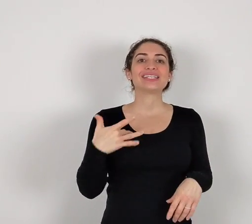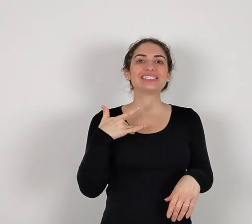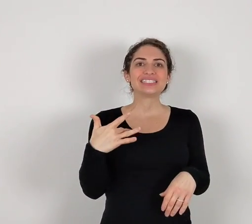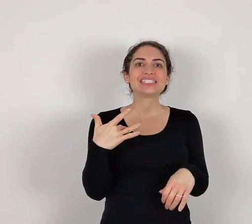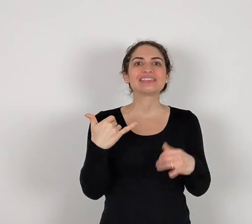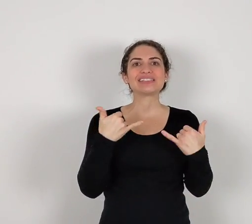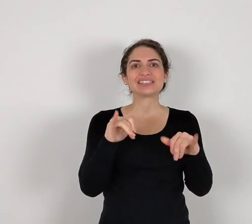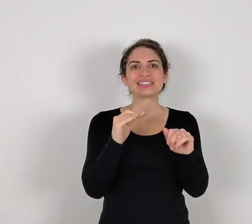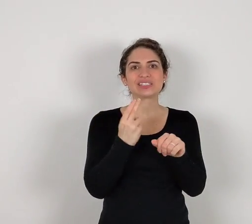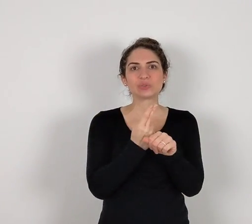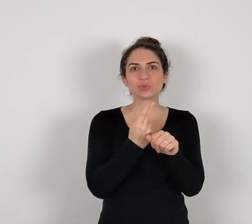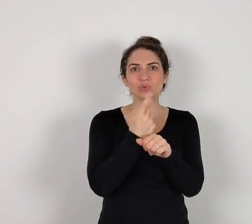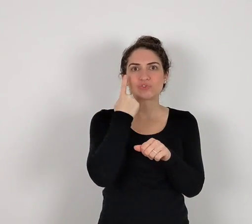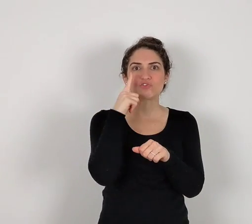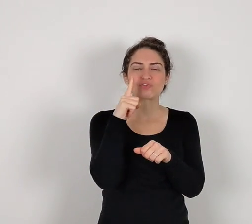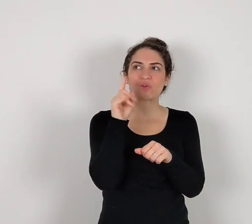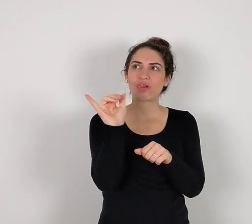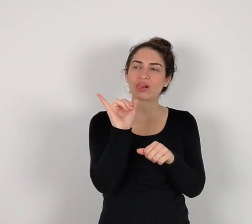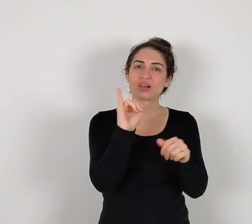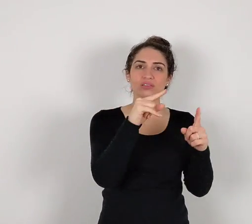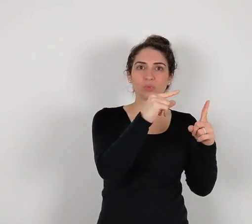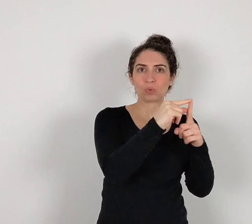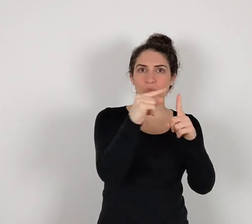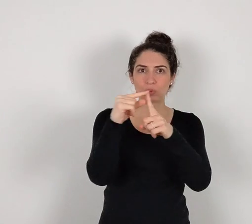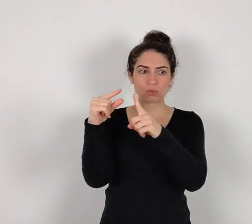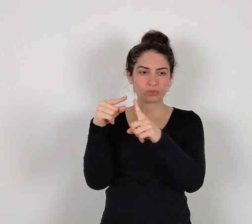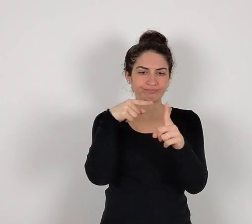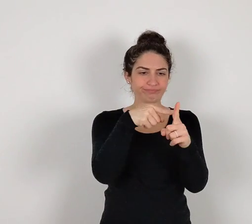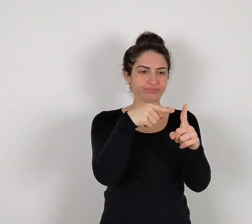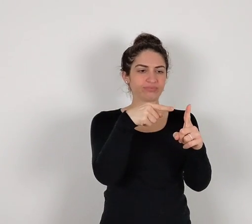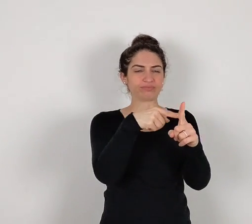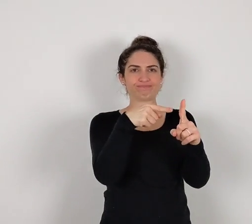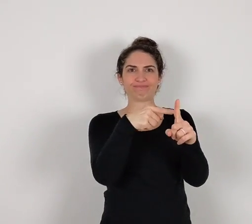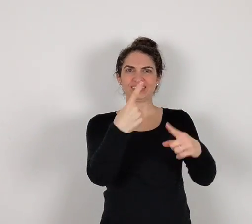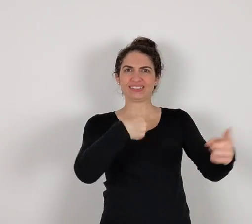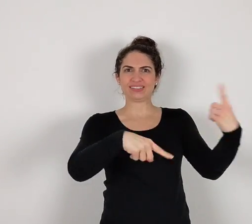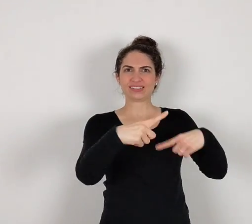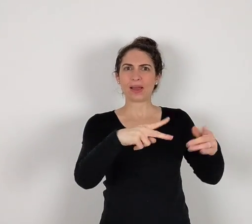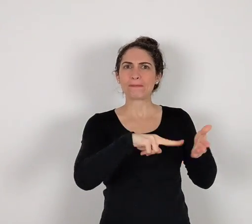and tends to still be used for things like describing a specific word...